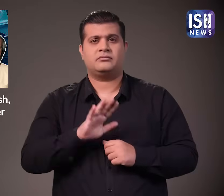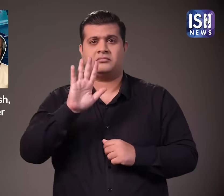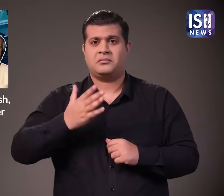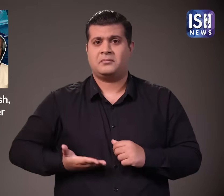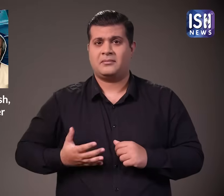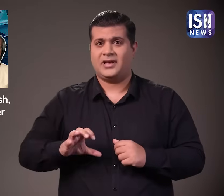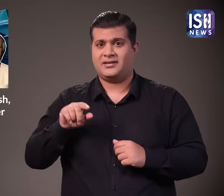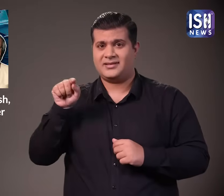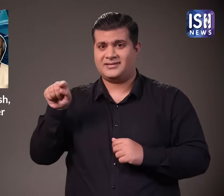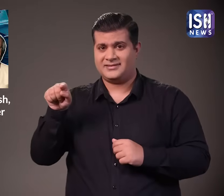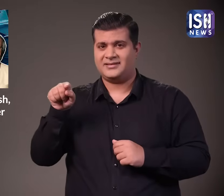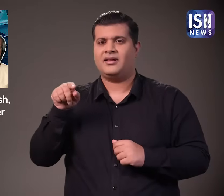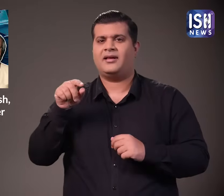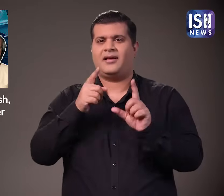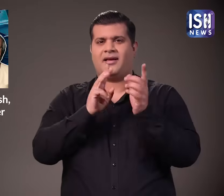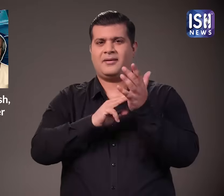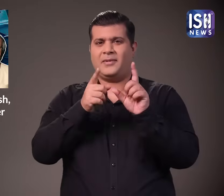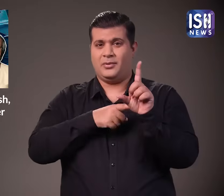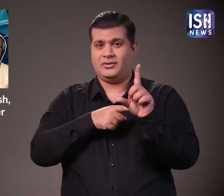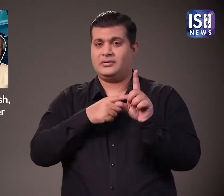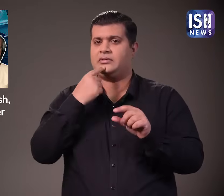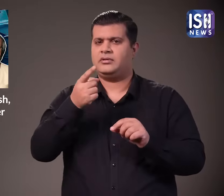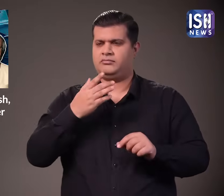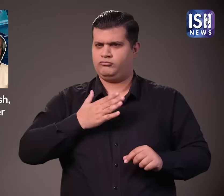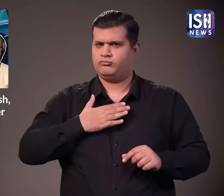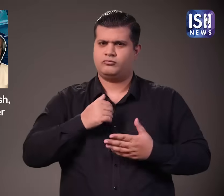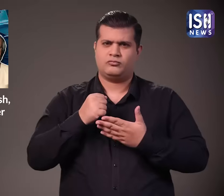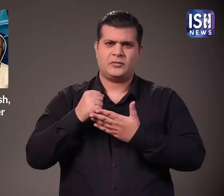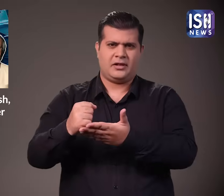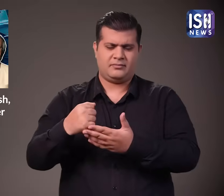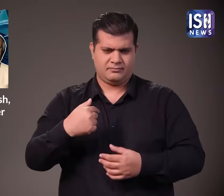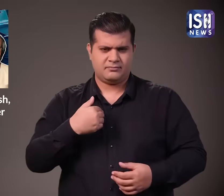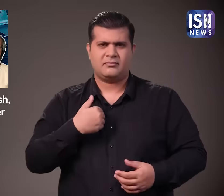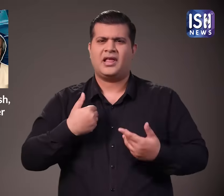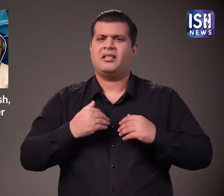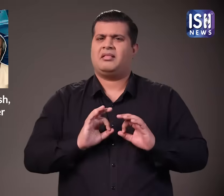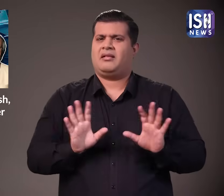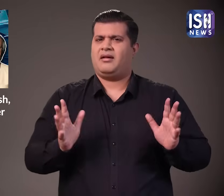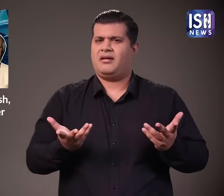However, Yunus said that he is ready to help China as he has a plan in place for this